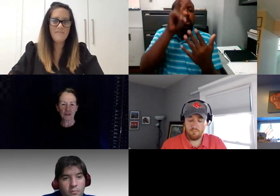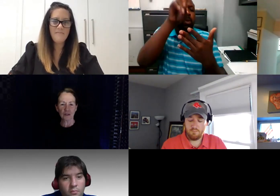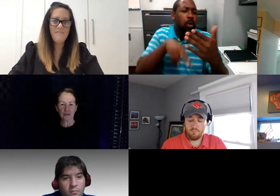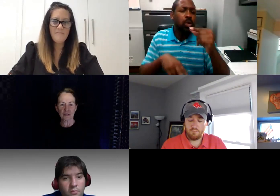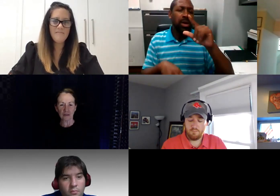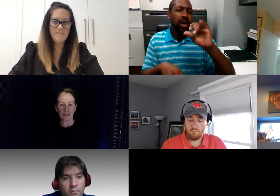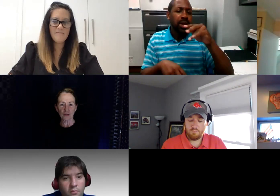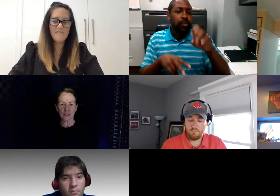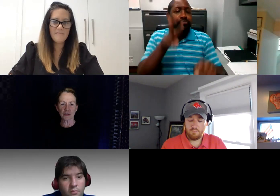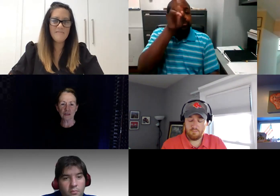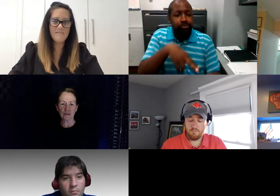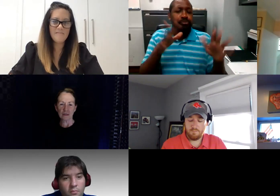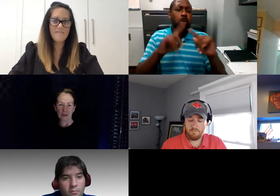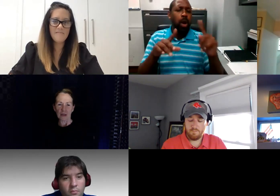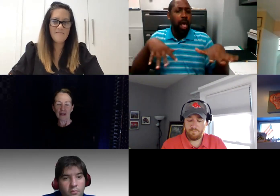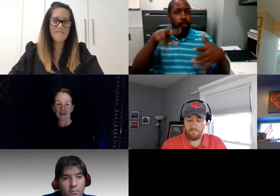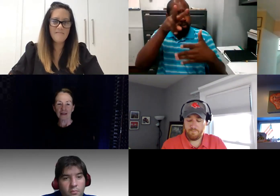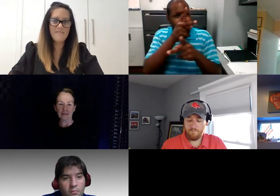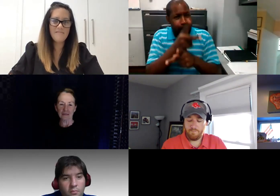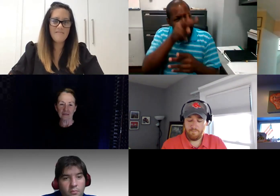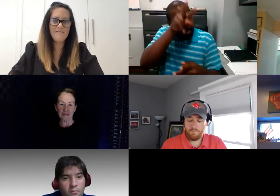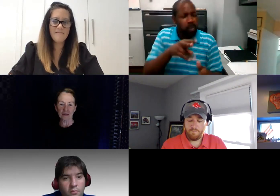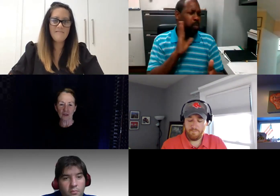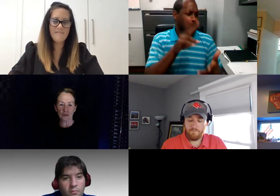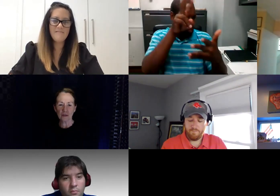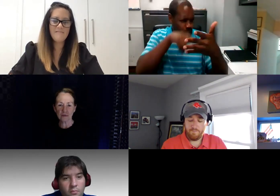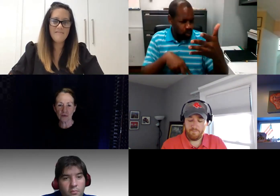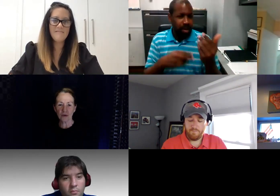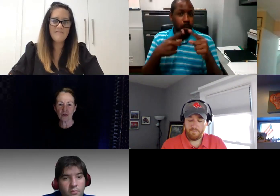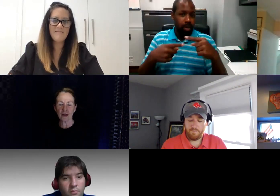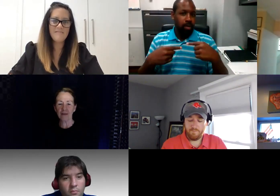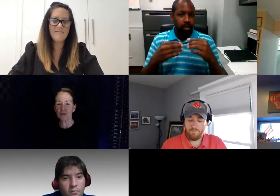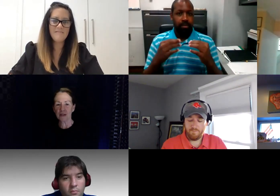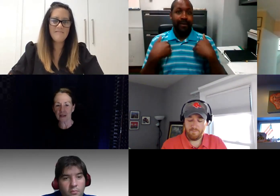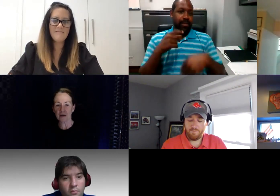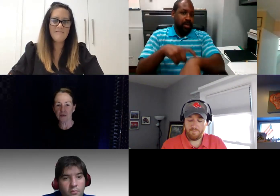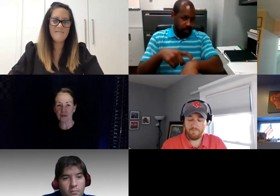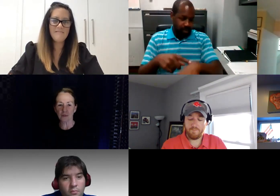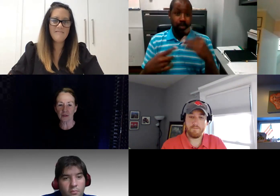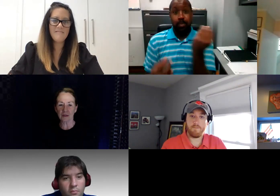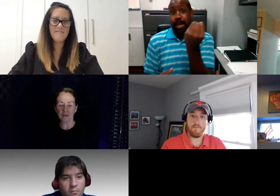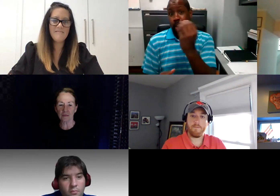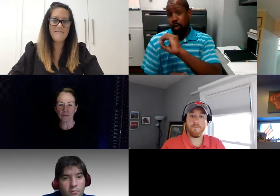OKAY. FIRST OF ALL, THANK YOU, CHRISTINE, AND ALEX FOR ALL OF YOUR HARD WORK ON THE SURVEYS. I JUST THINK IT'S GREAT.